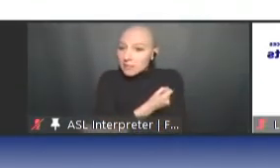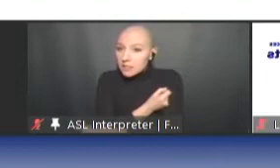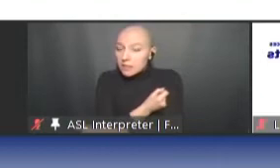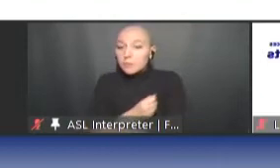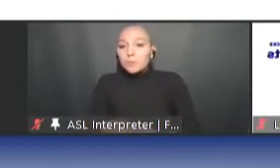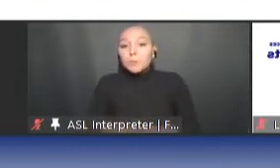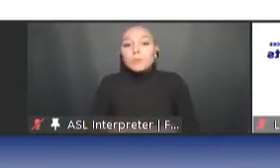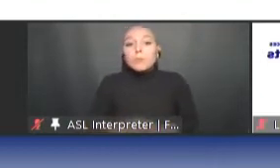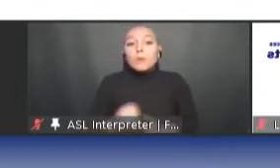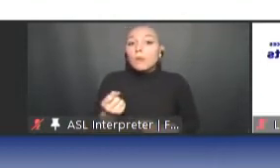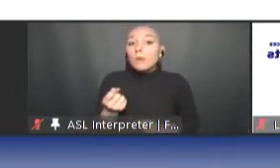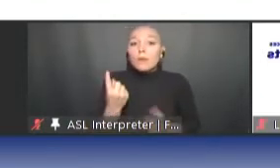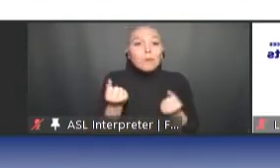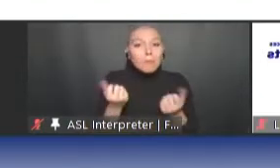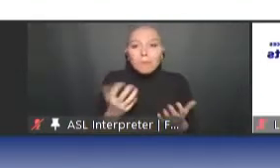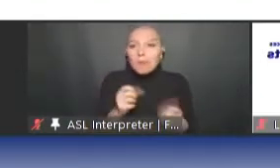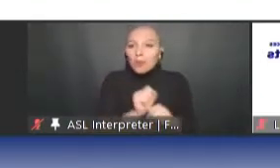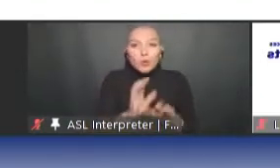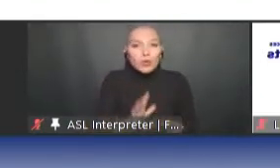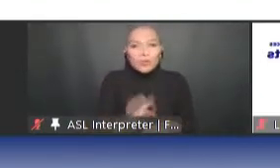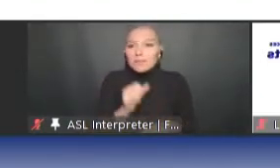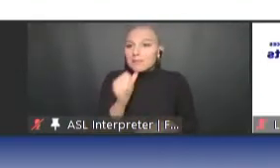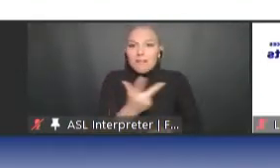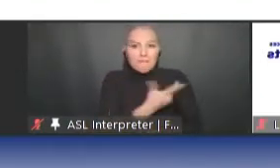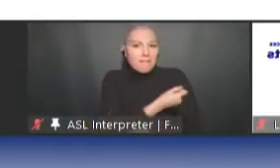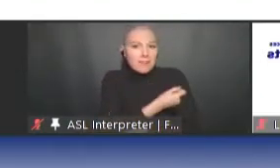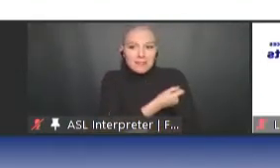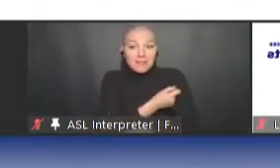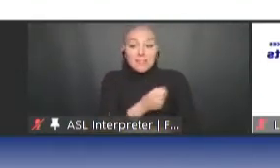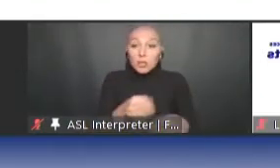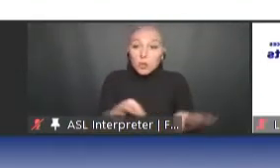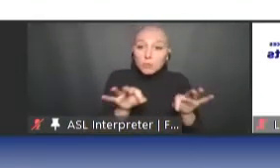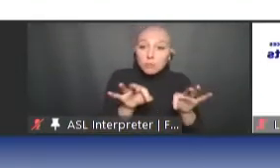many industries, including some that provide essential goods and services. For example,